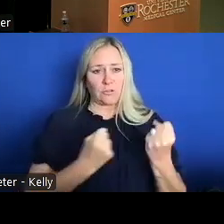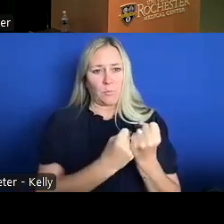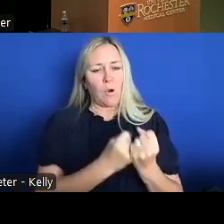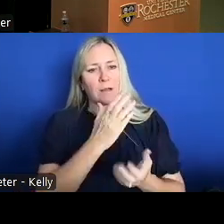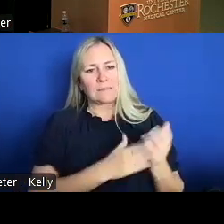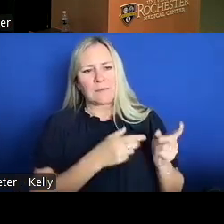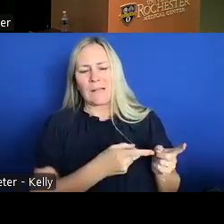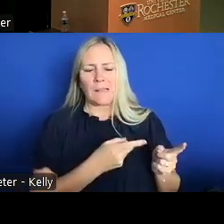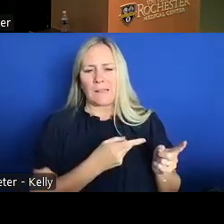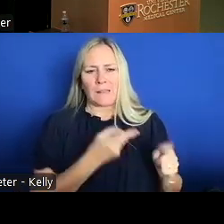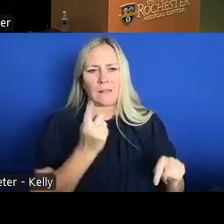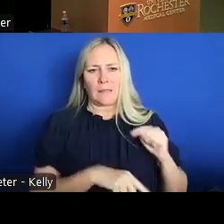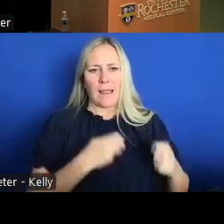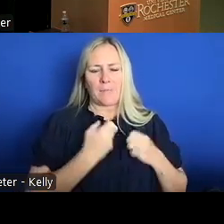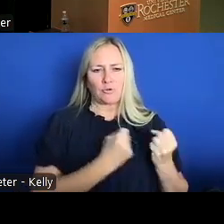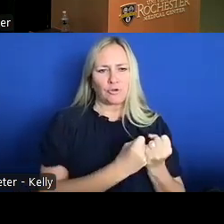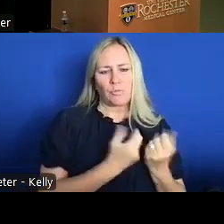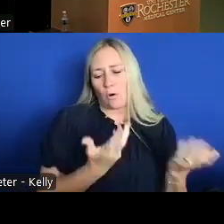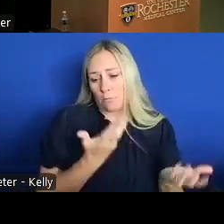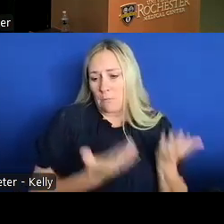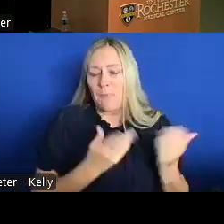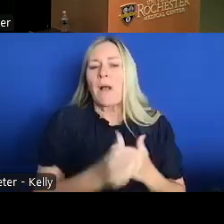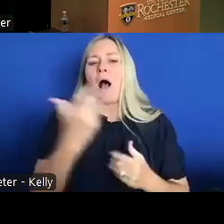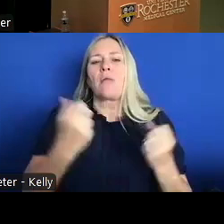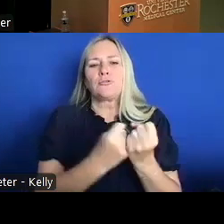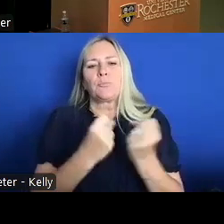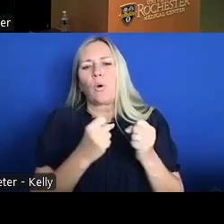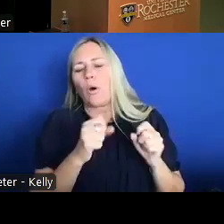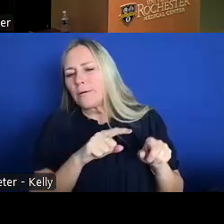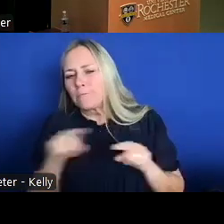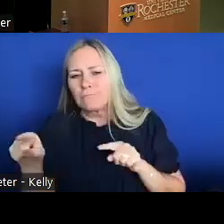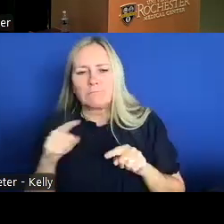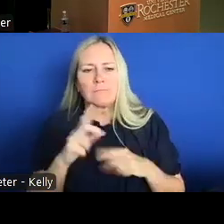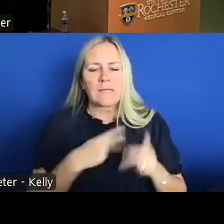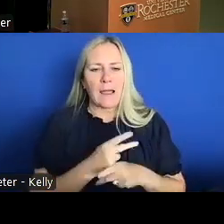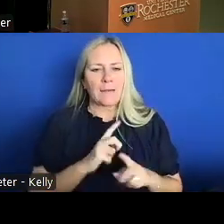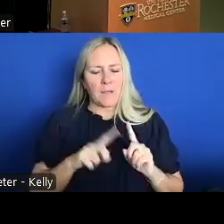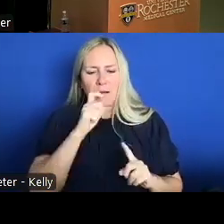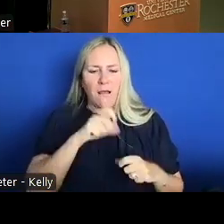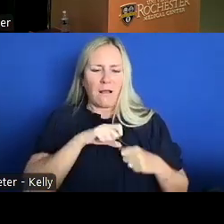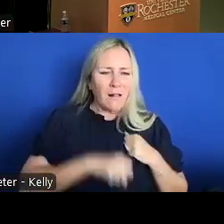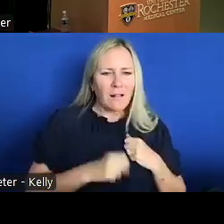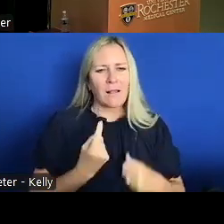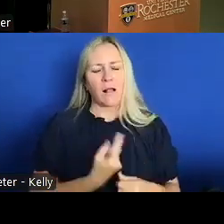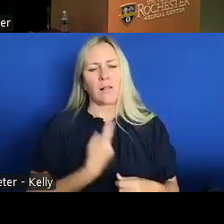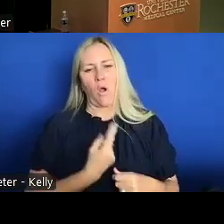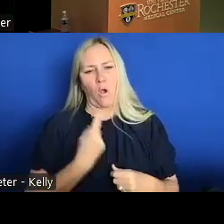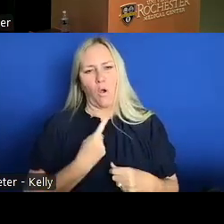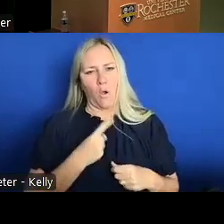maybe they're good at practical support but it is that not grieving alone but together I think one